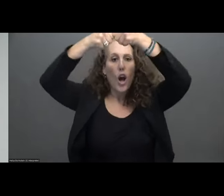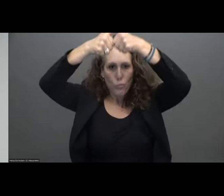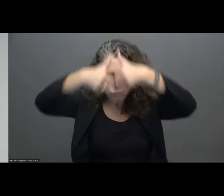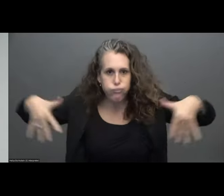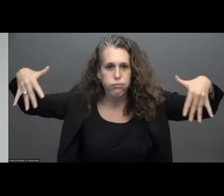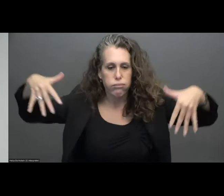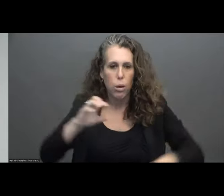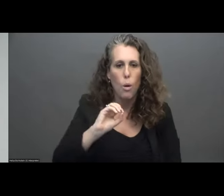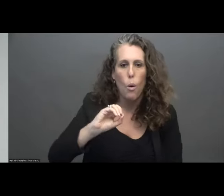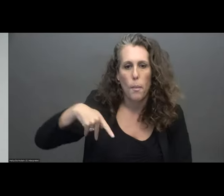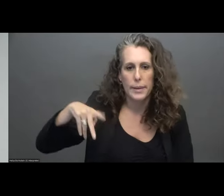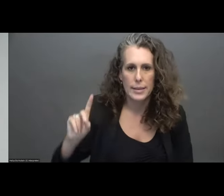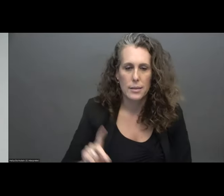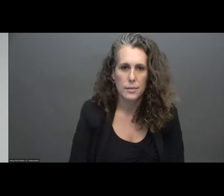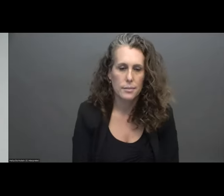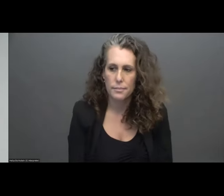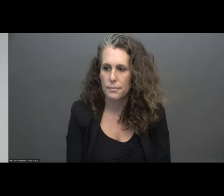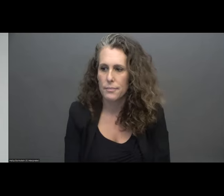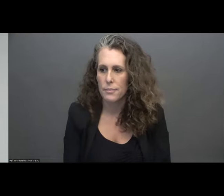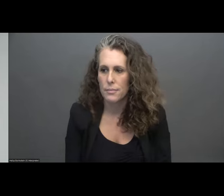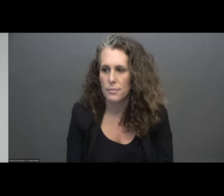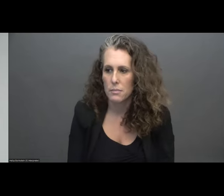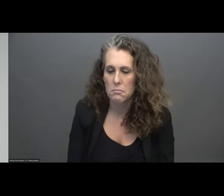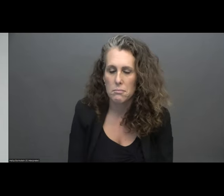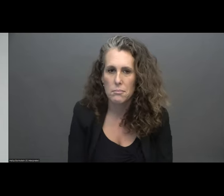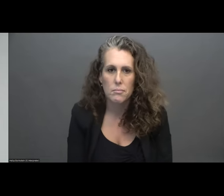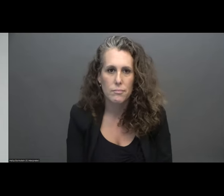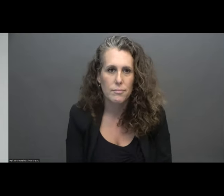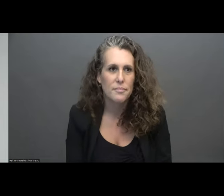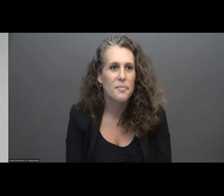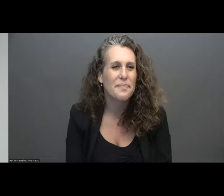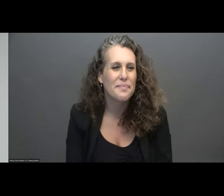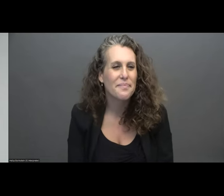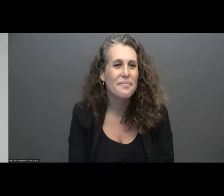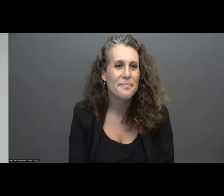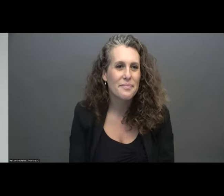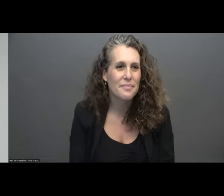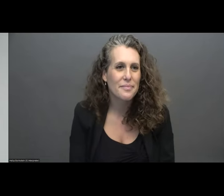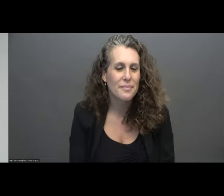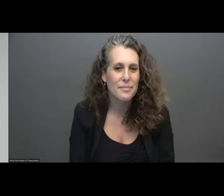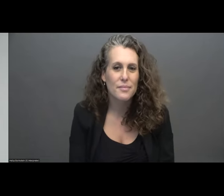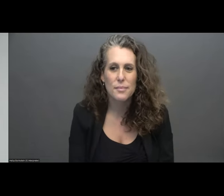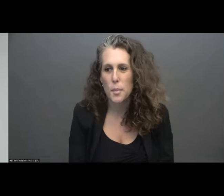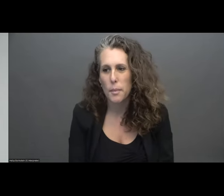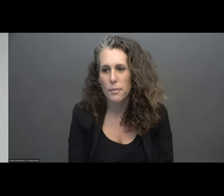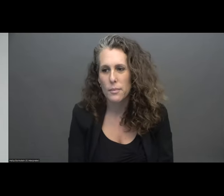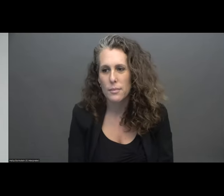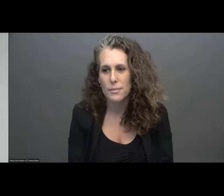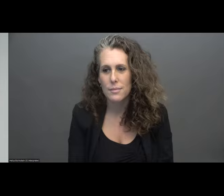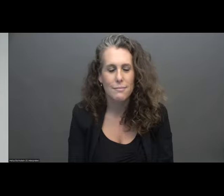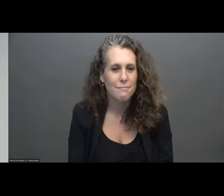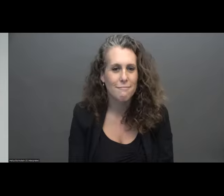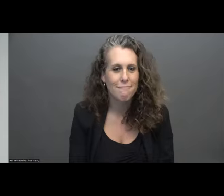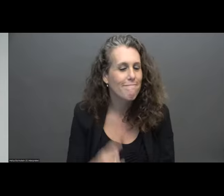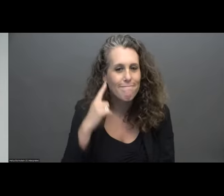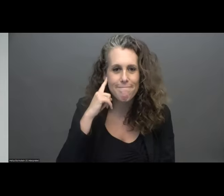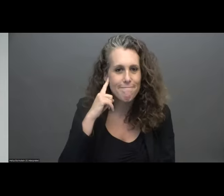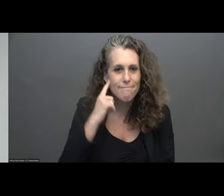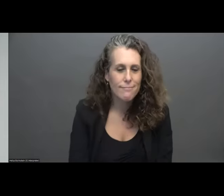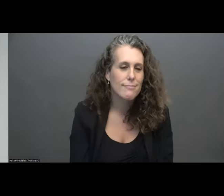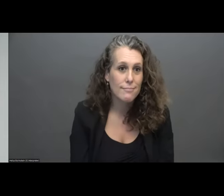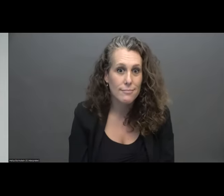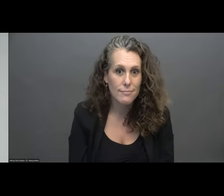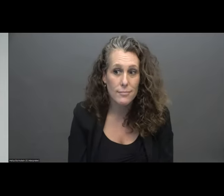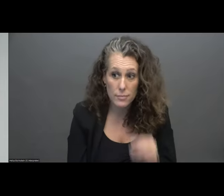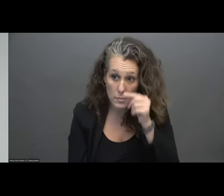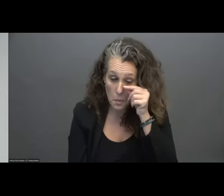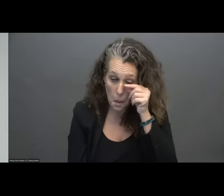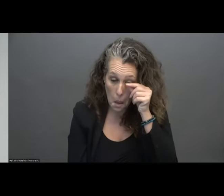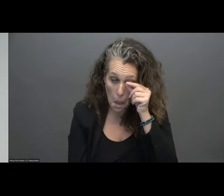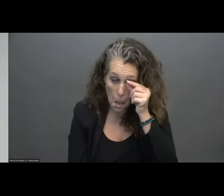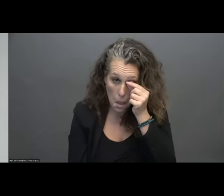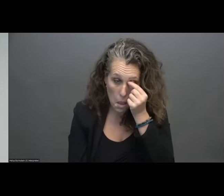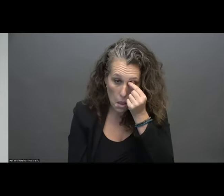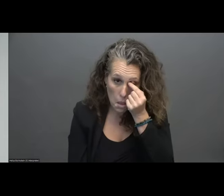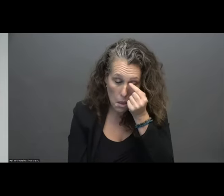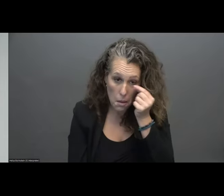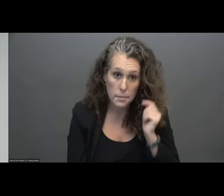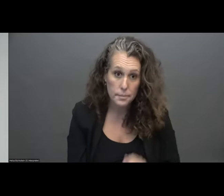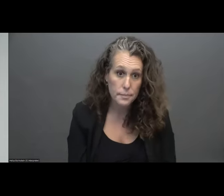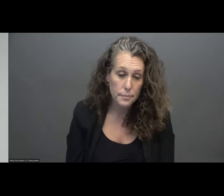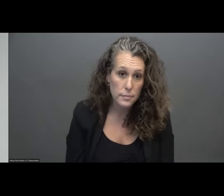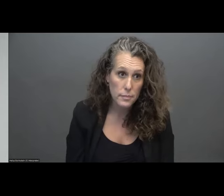of the vice chairs of KBDN. 16:40:00 We bring the constant voice of persons